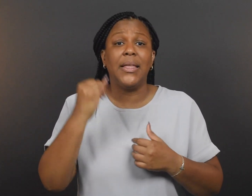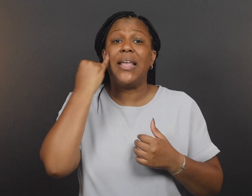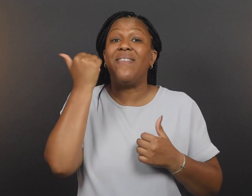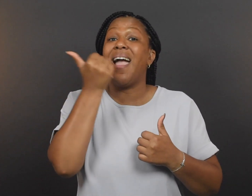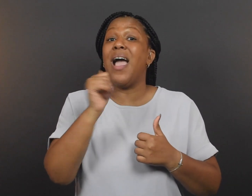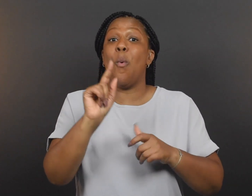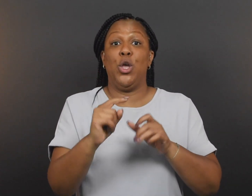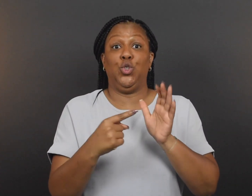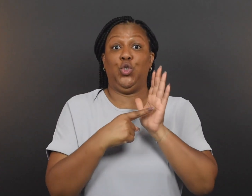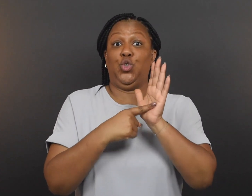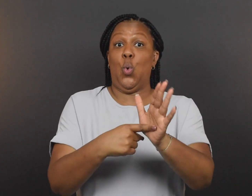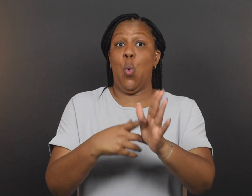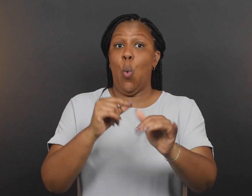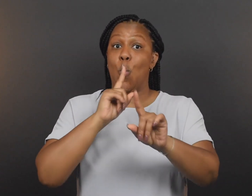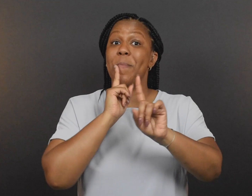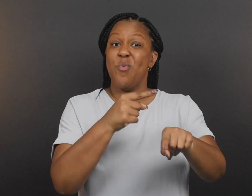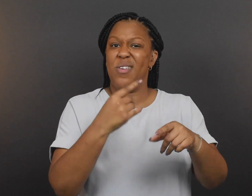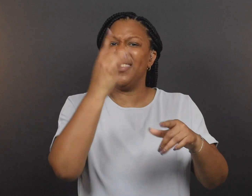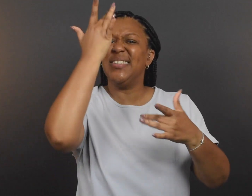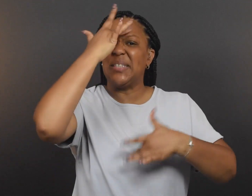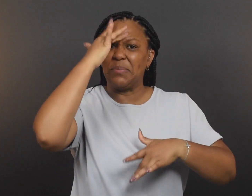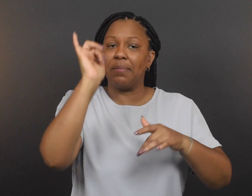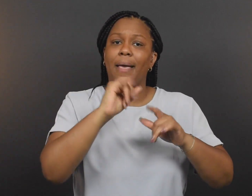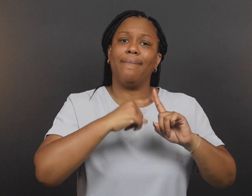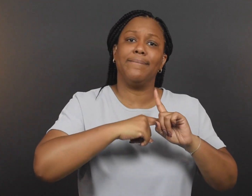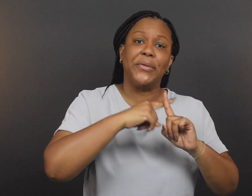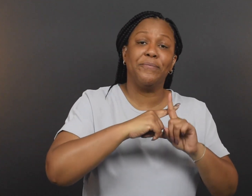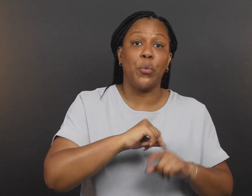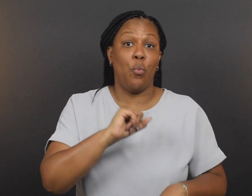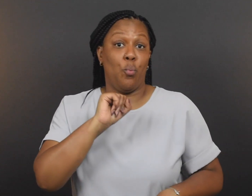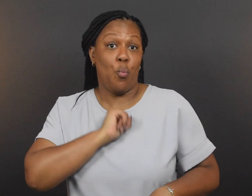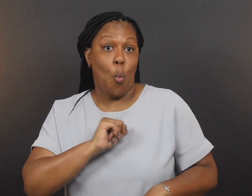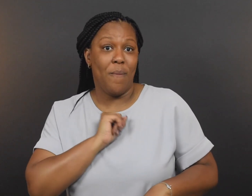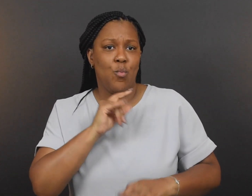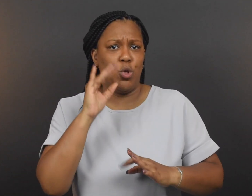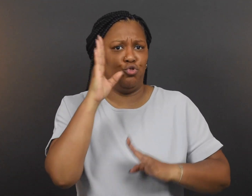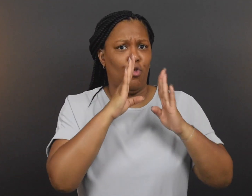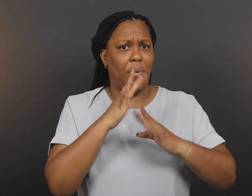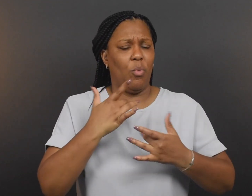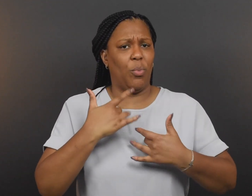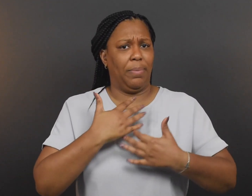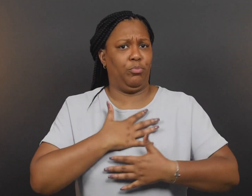If anyone showed or reported symptoms like fever, a cough, or trouble breathing,